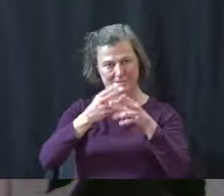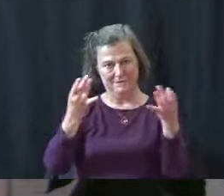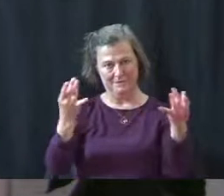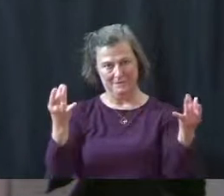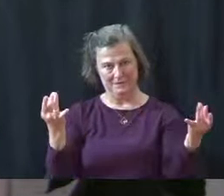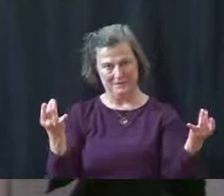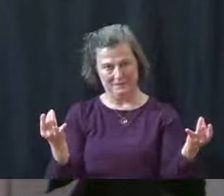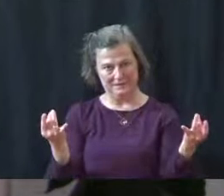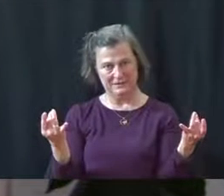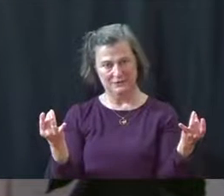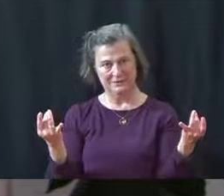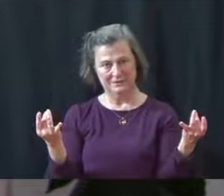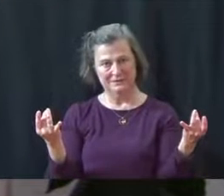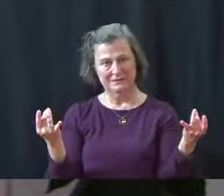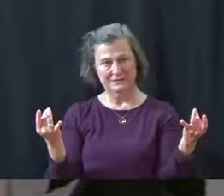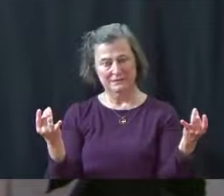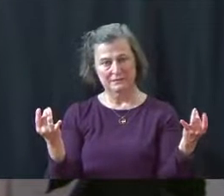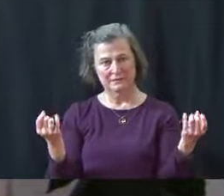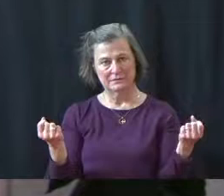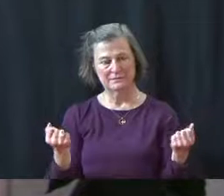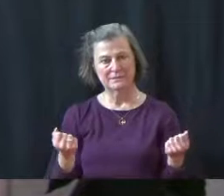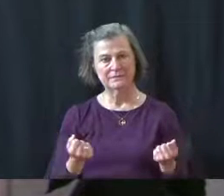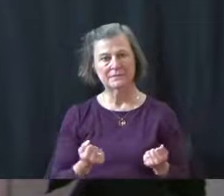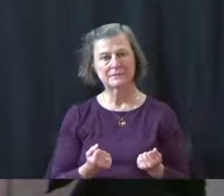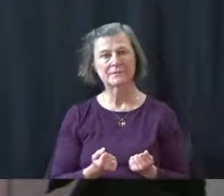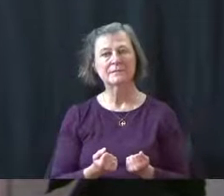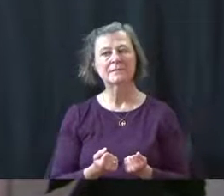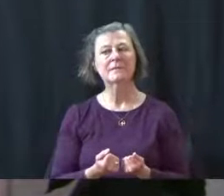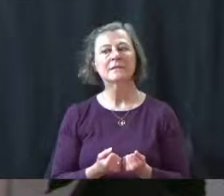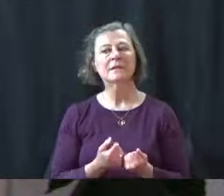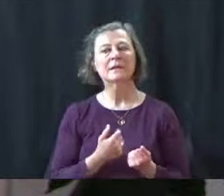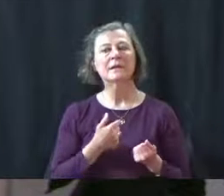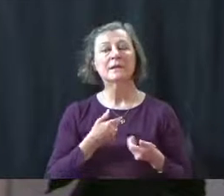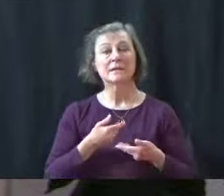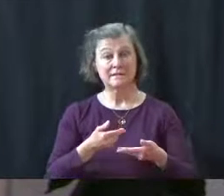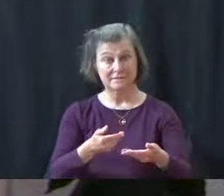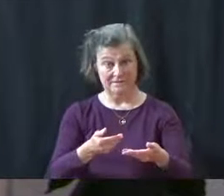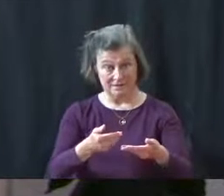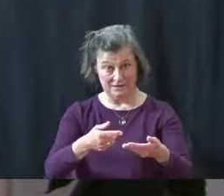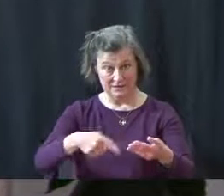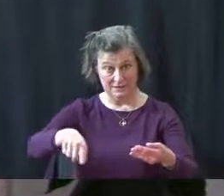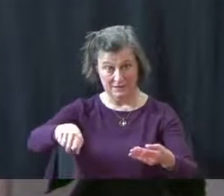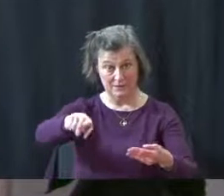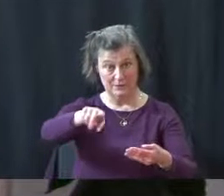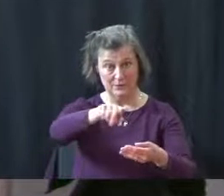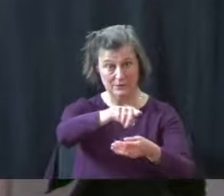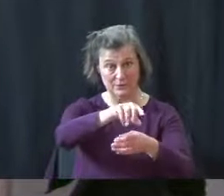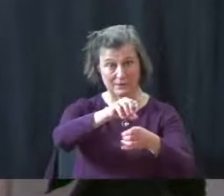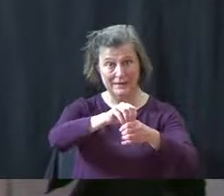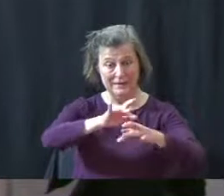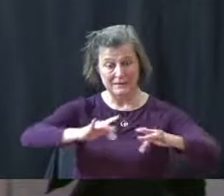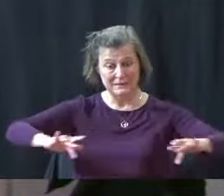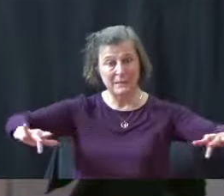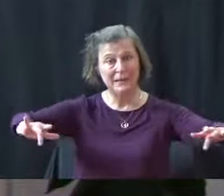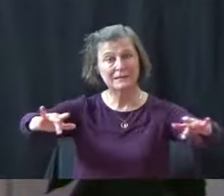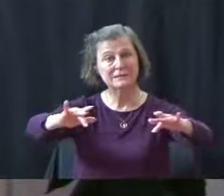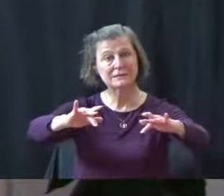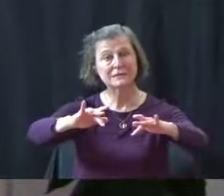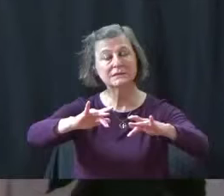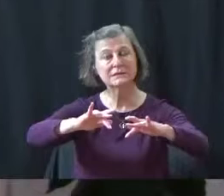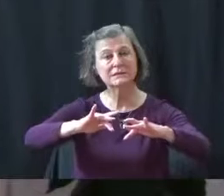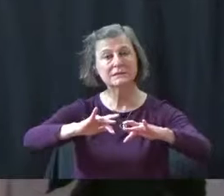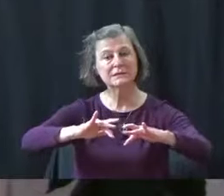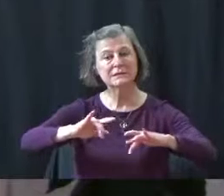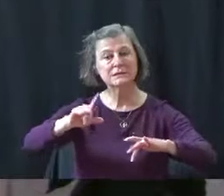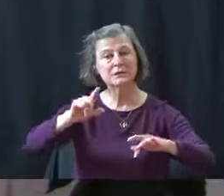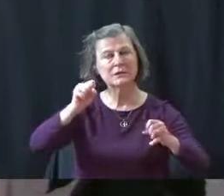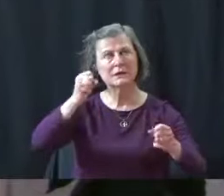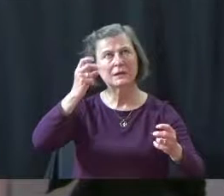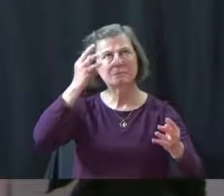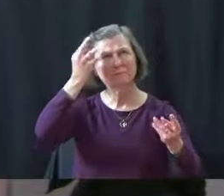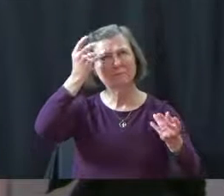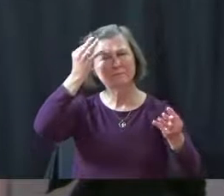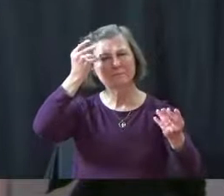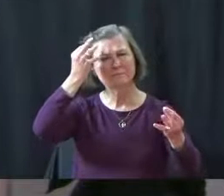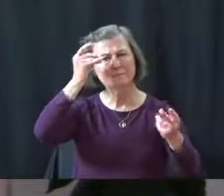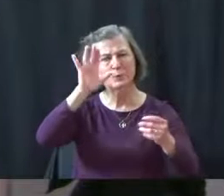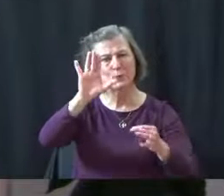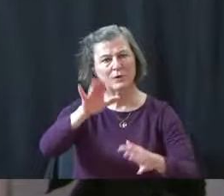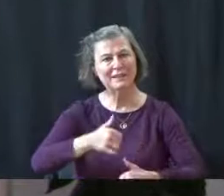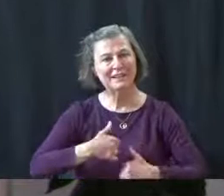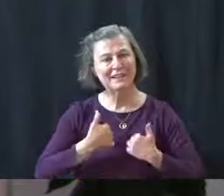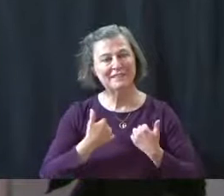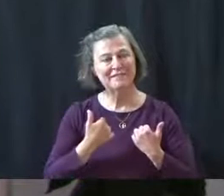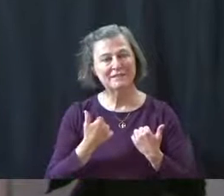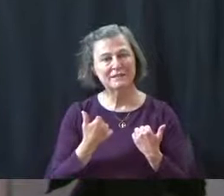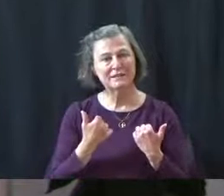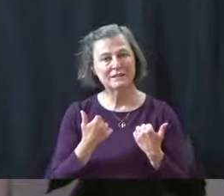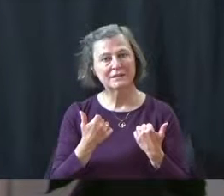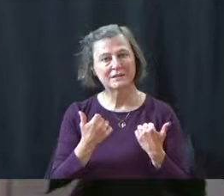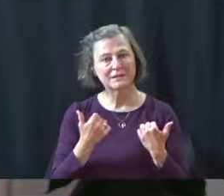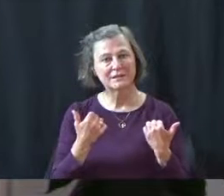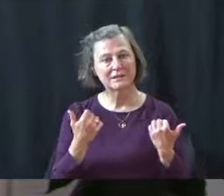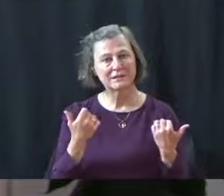I invite you now into that space where you reflect on your life in the presence of that